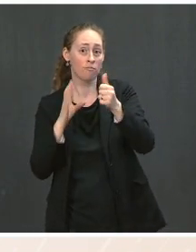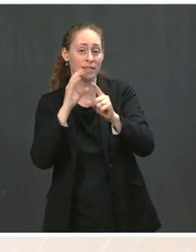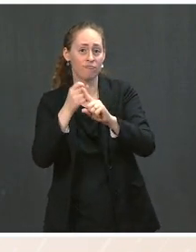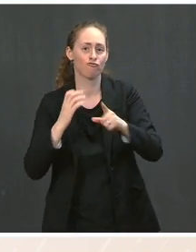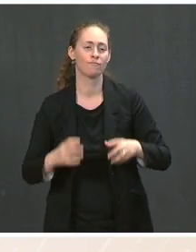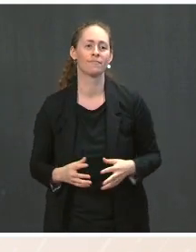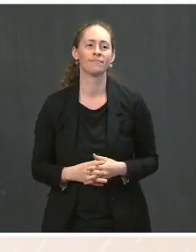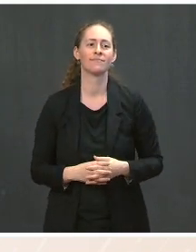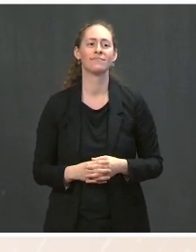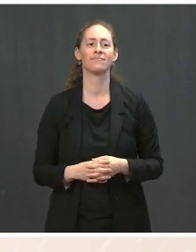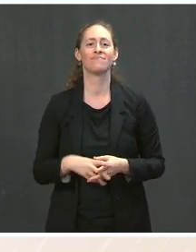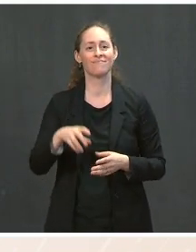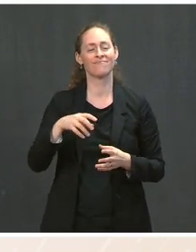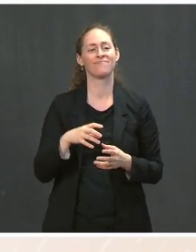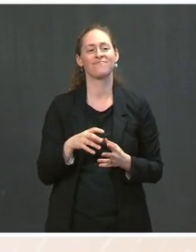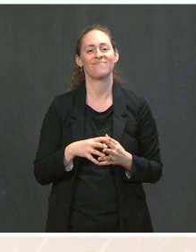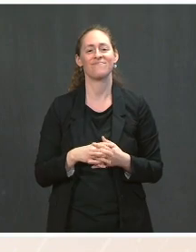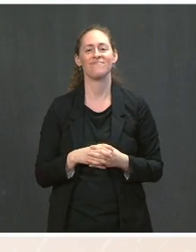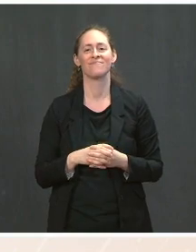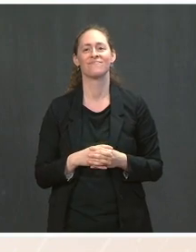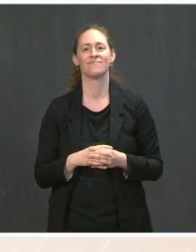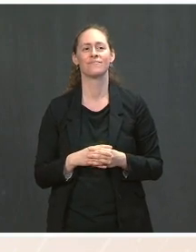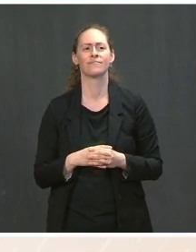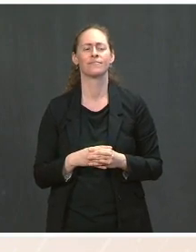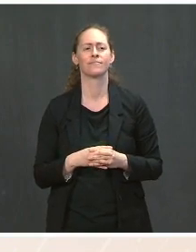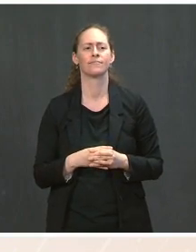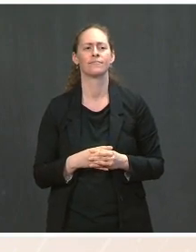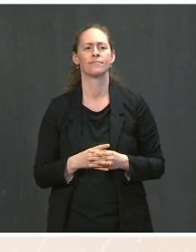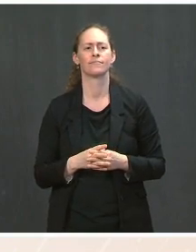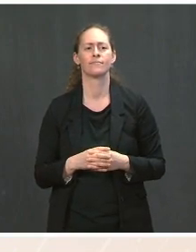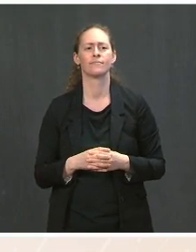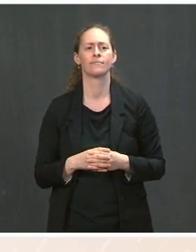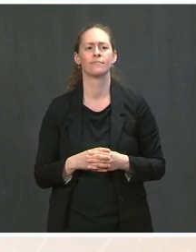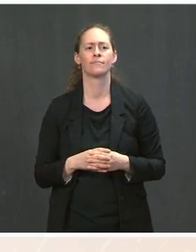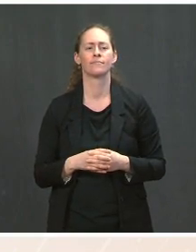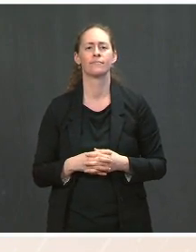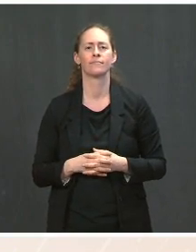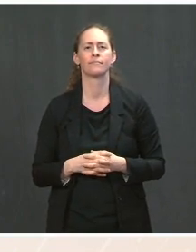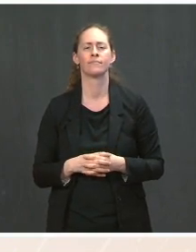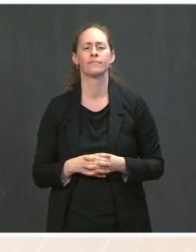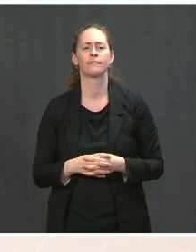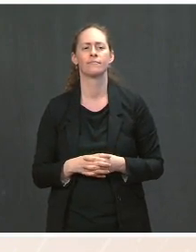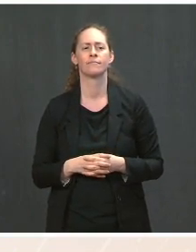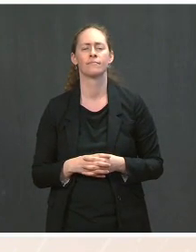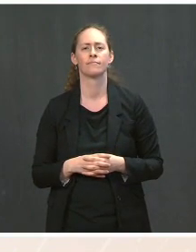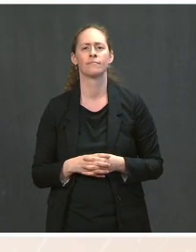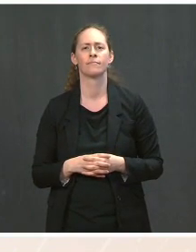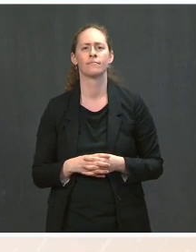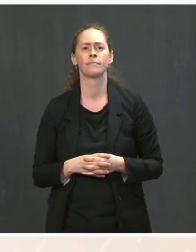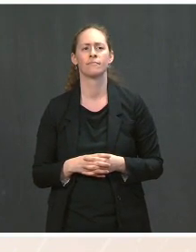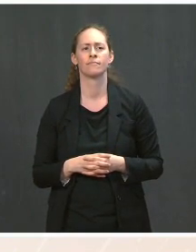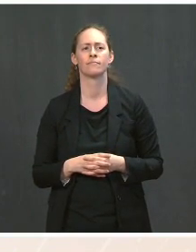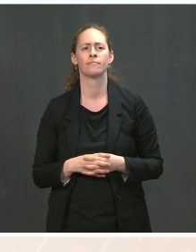The Press: Hi. Thanks. To follow up on a question Phil asked earlier, immigrant and refugee advocates say they can't recall a time